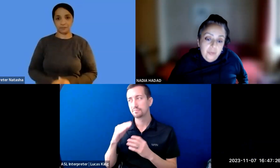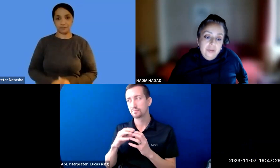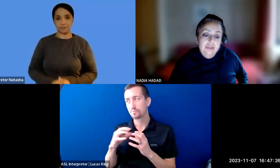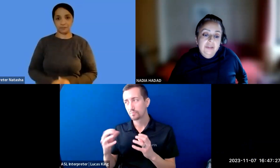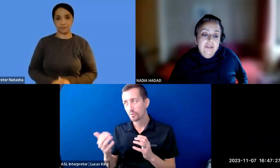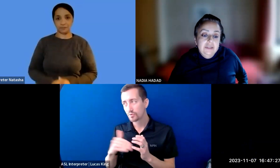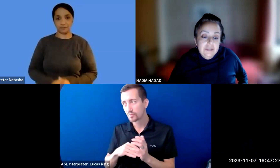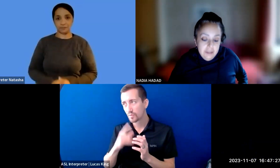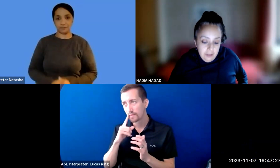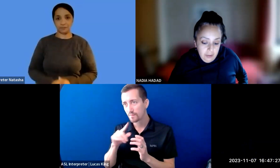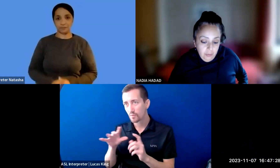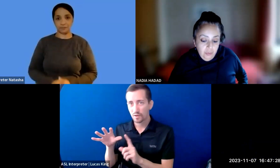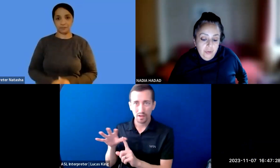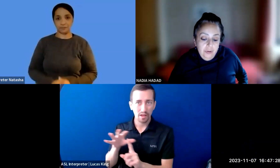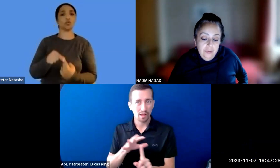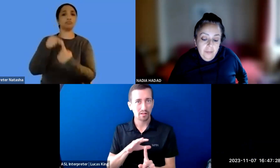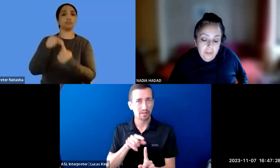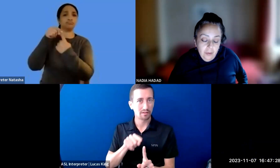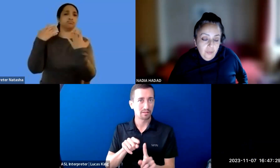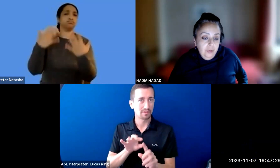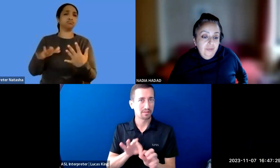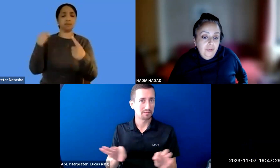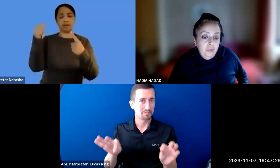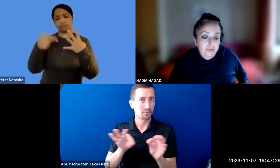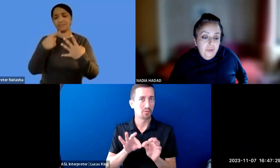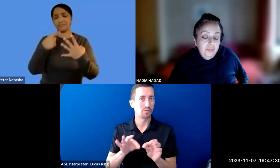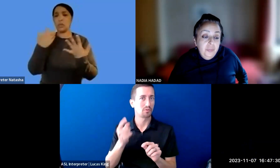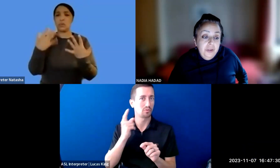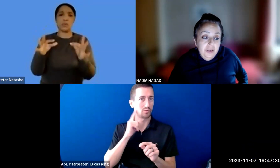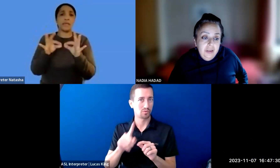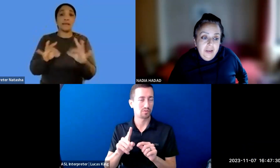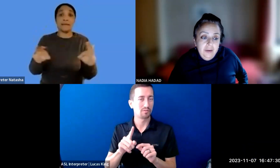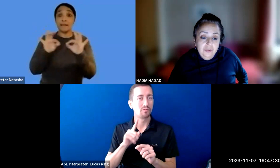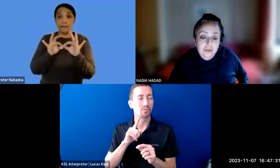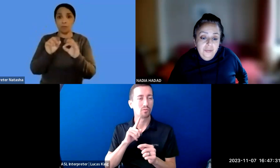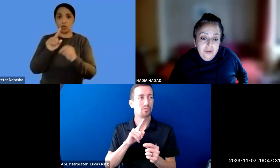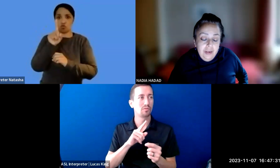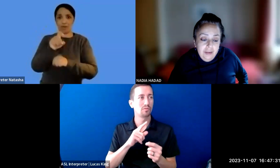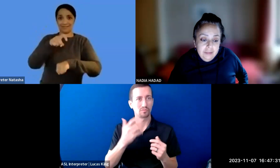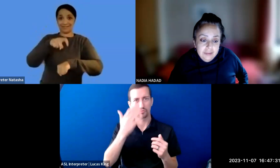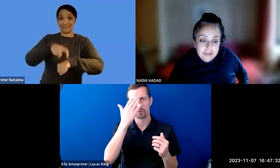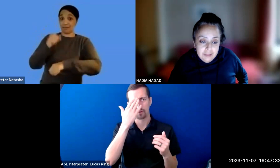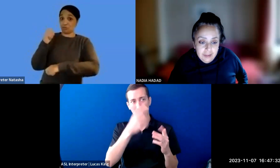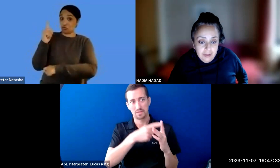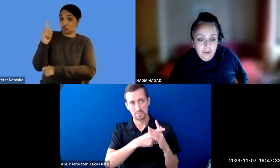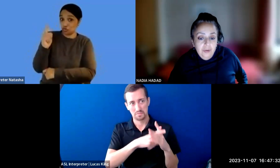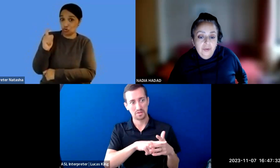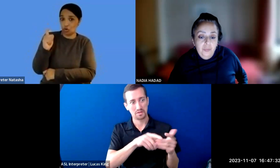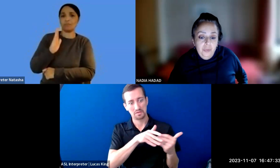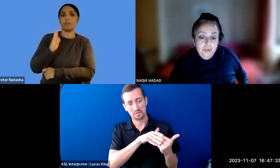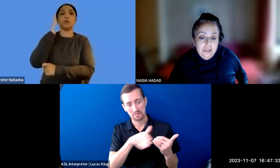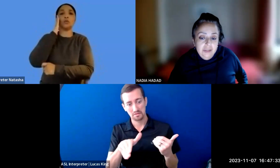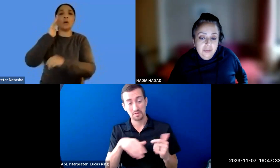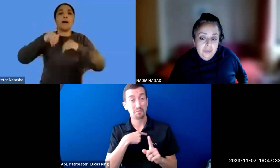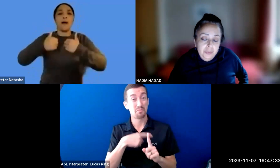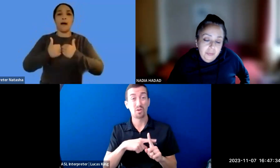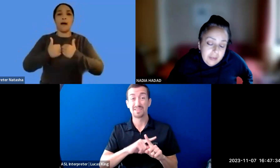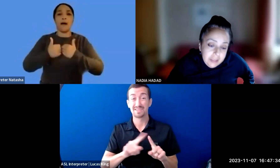how important it is involve, from the beginning and on different levels, the project that will be realized